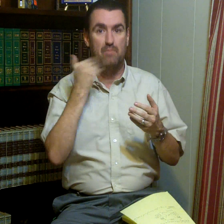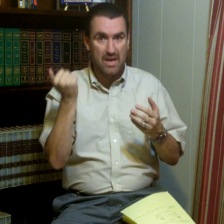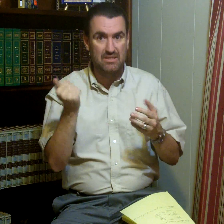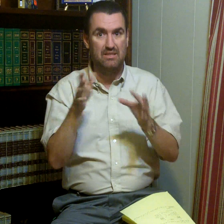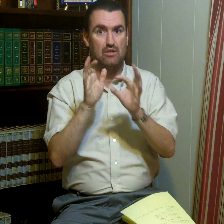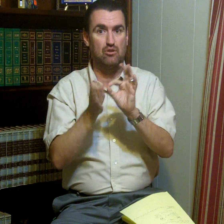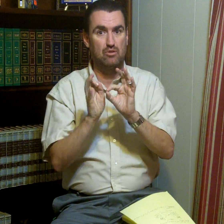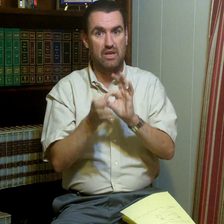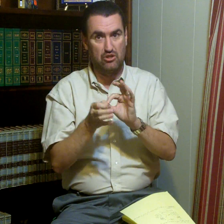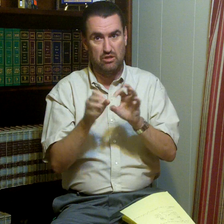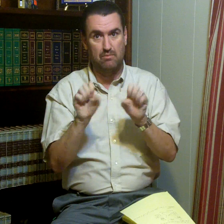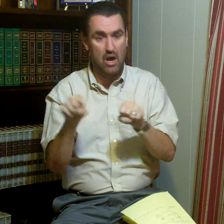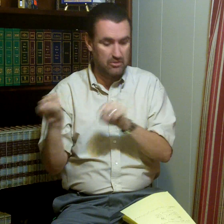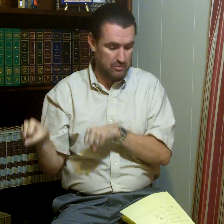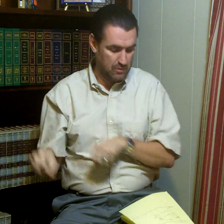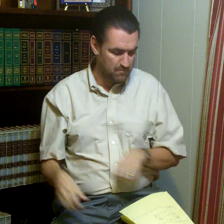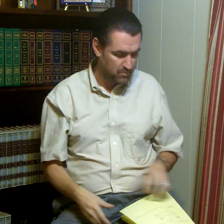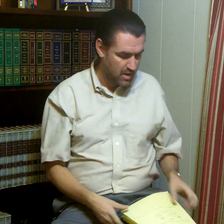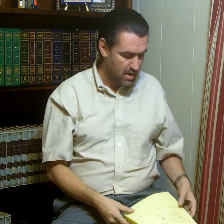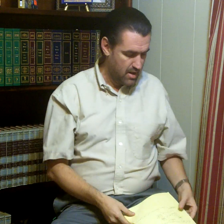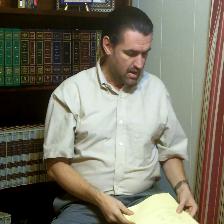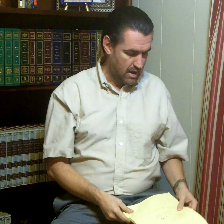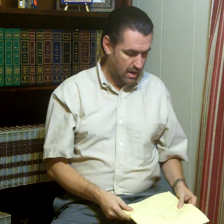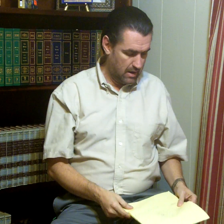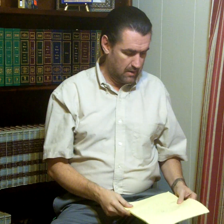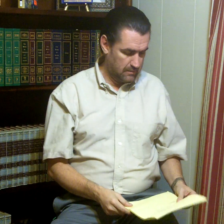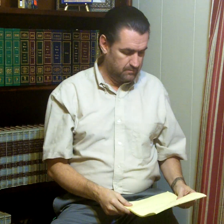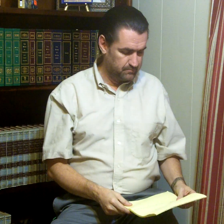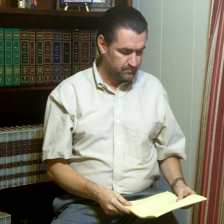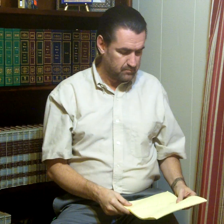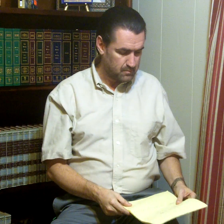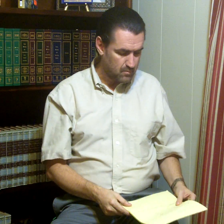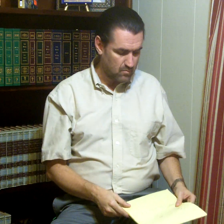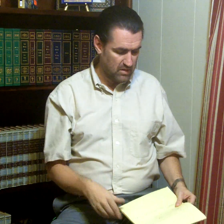best interpretation possible.